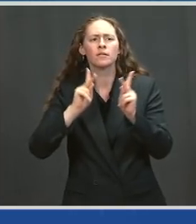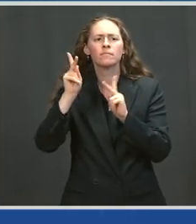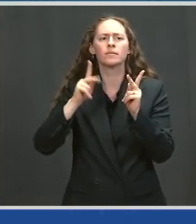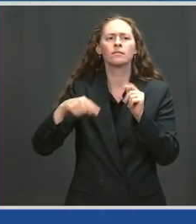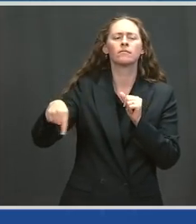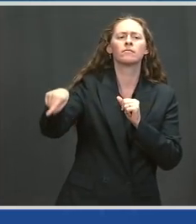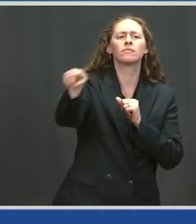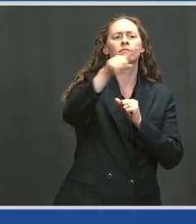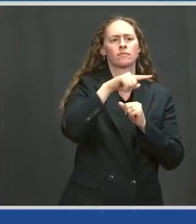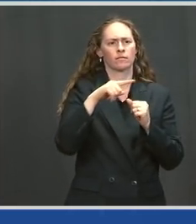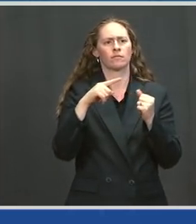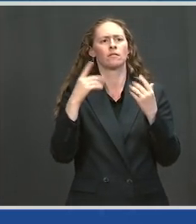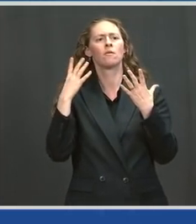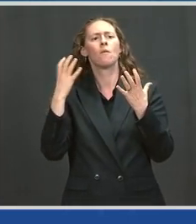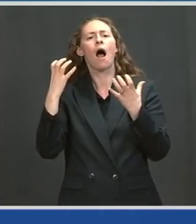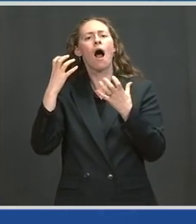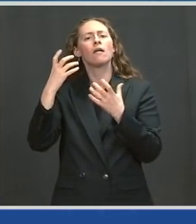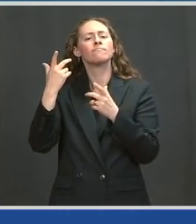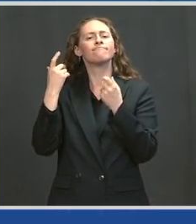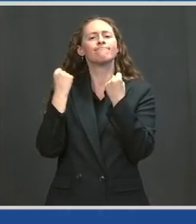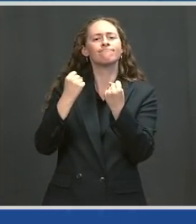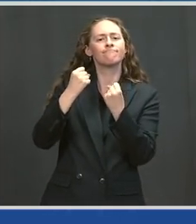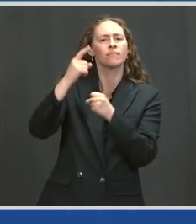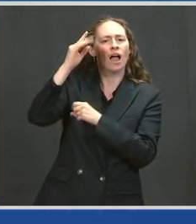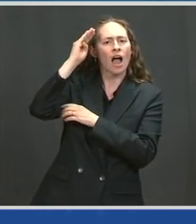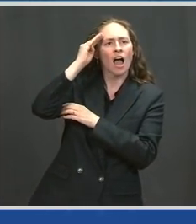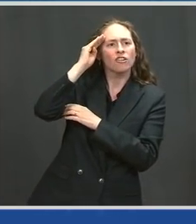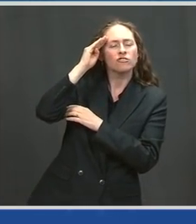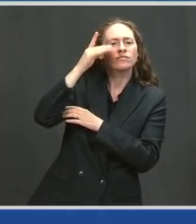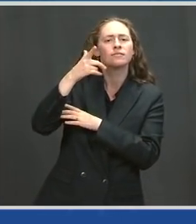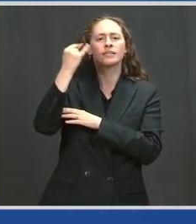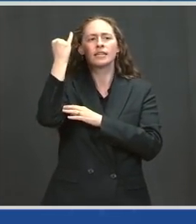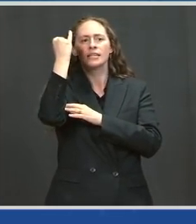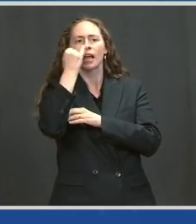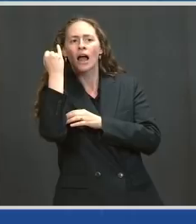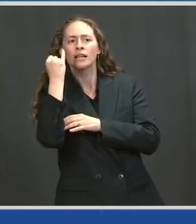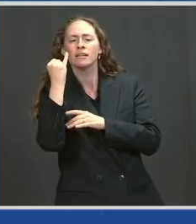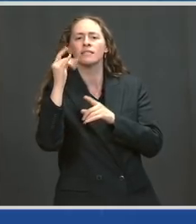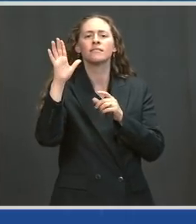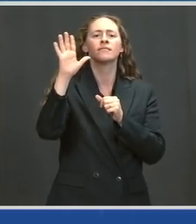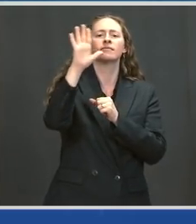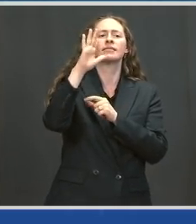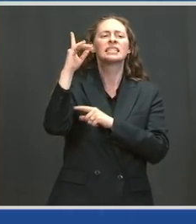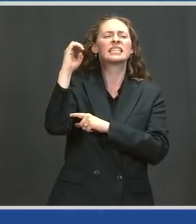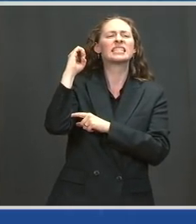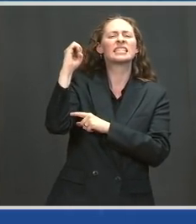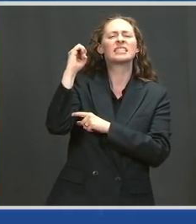and Irish, and Italian, and Eastern European Catholics, who came to the United States after World War